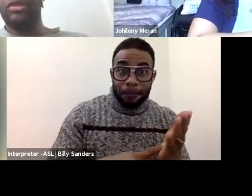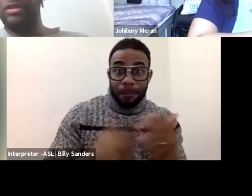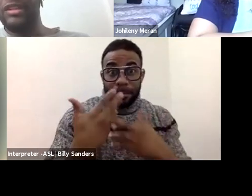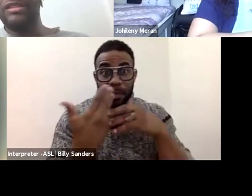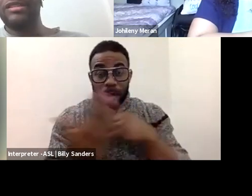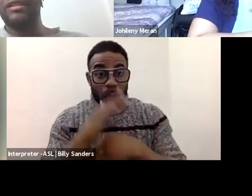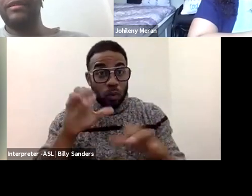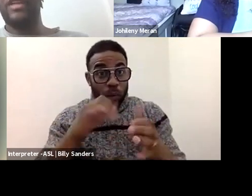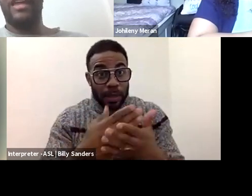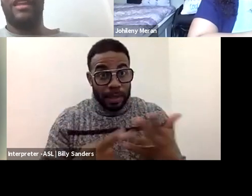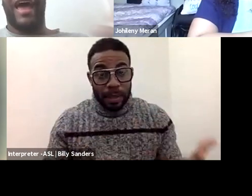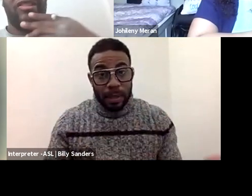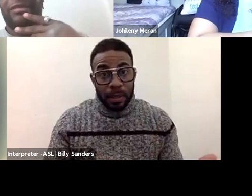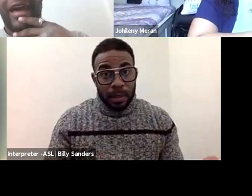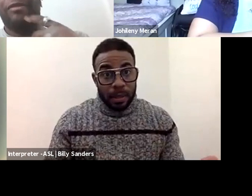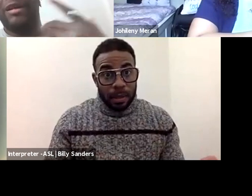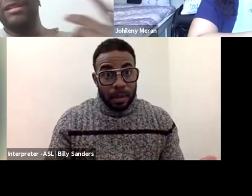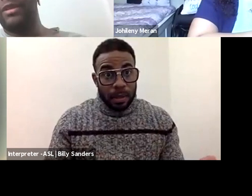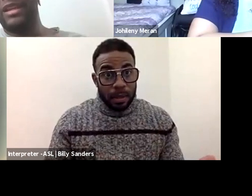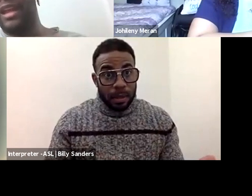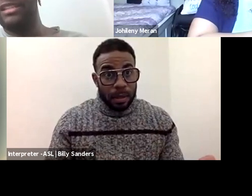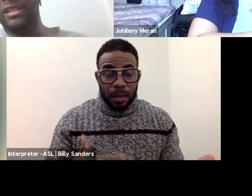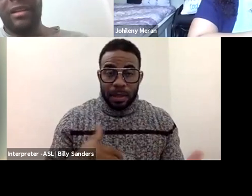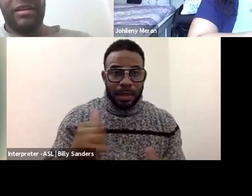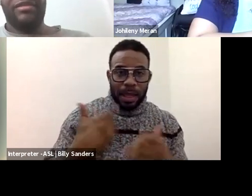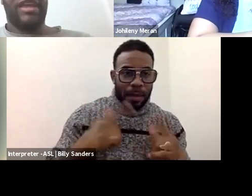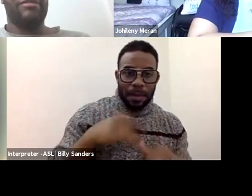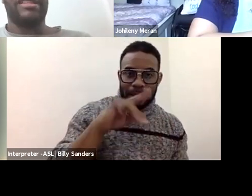will like do things and like I had the same thing with my disability in Asia.